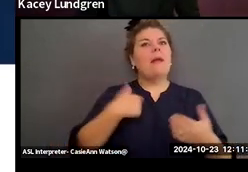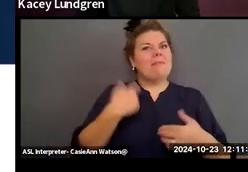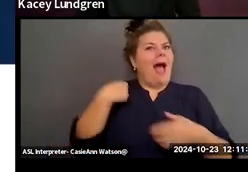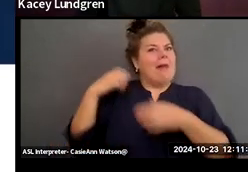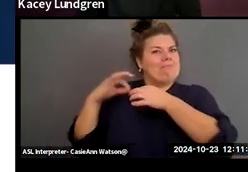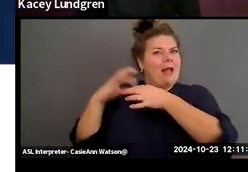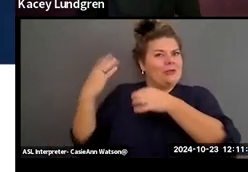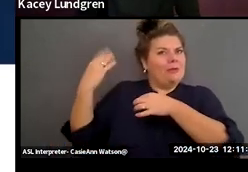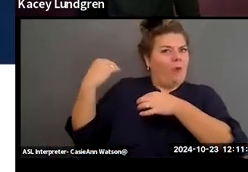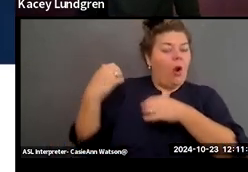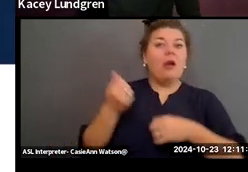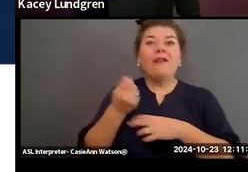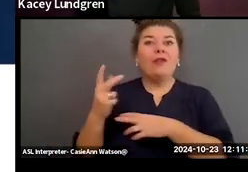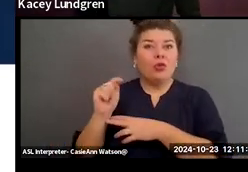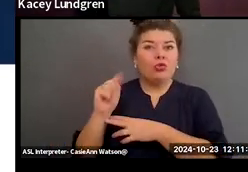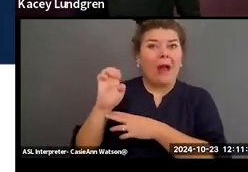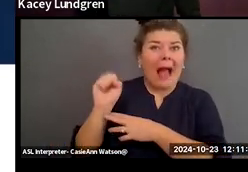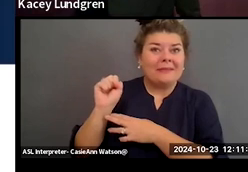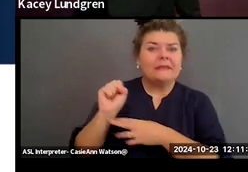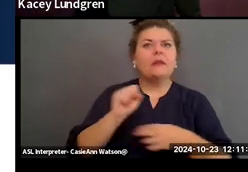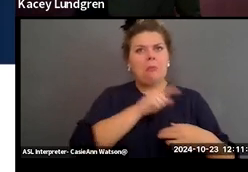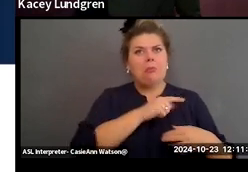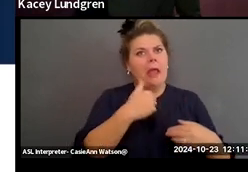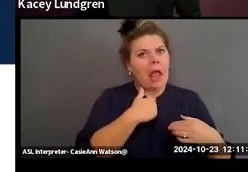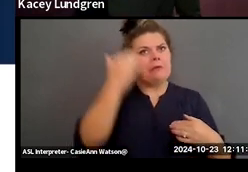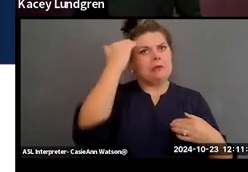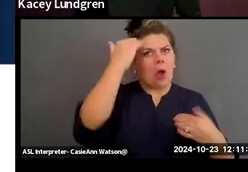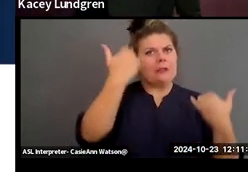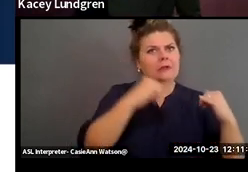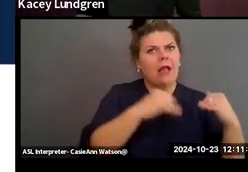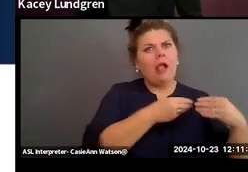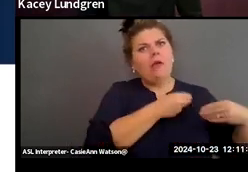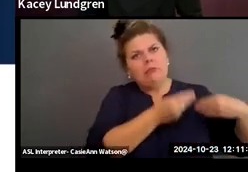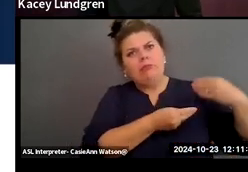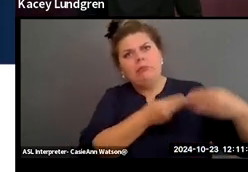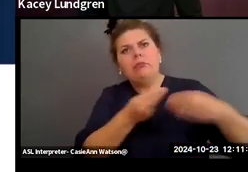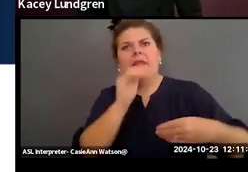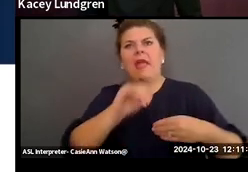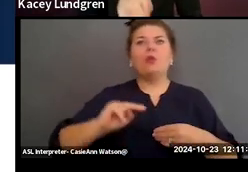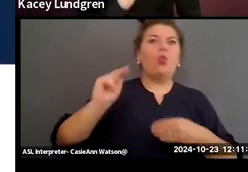a few tribes have managed to hold on and pass on the knowledge of North American Indian Sign Language.